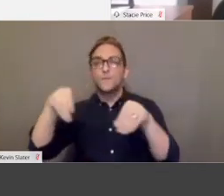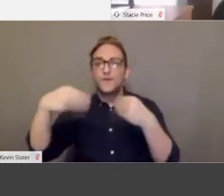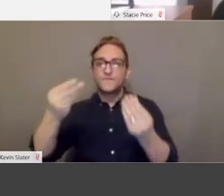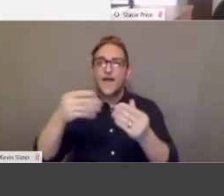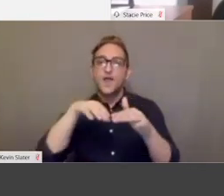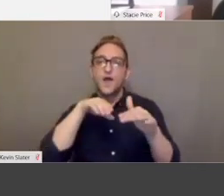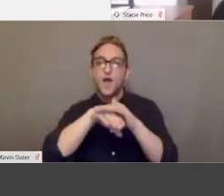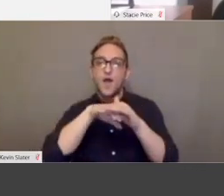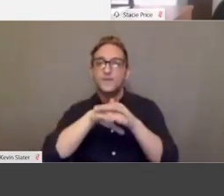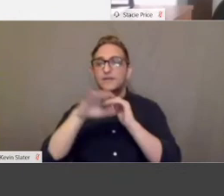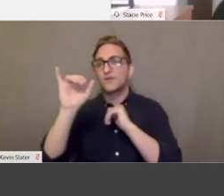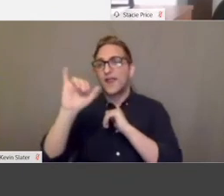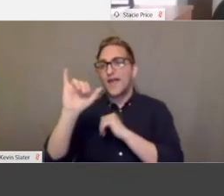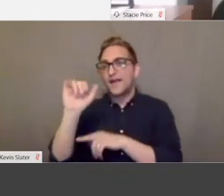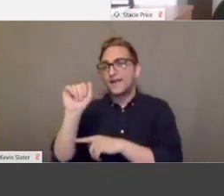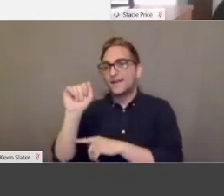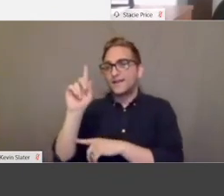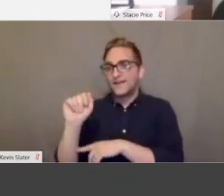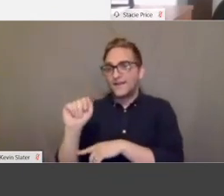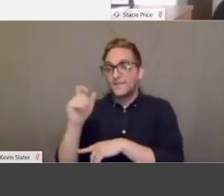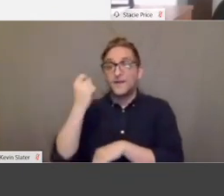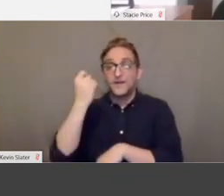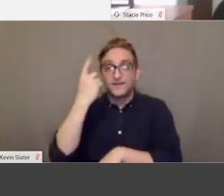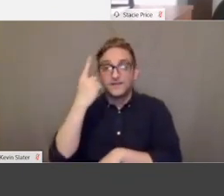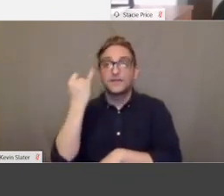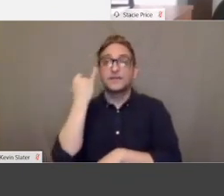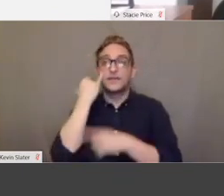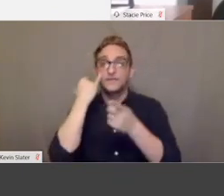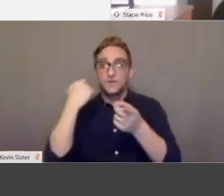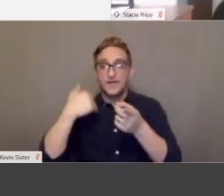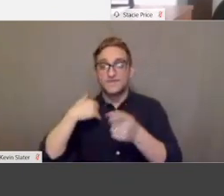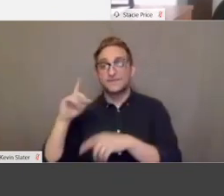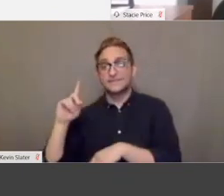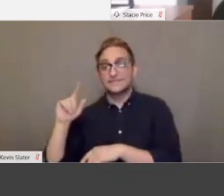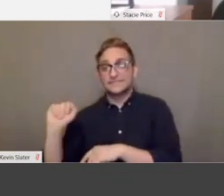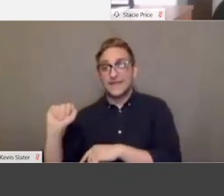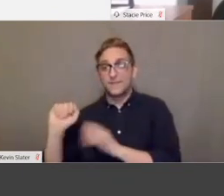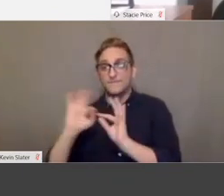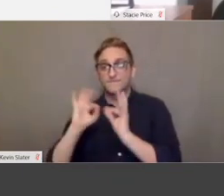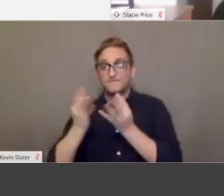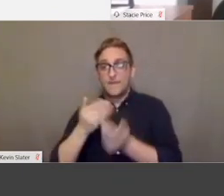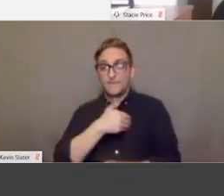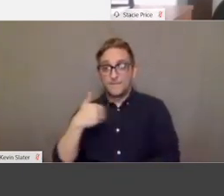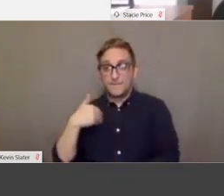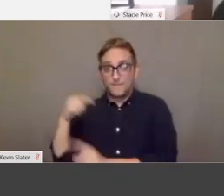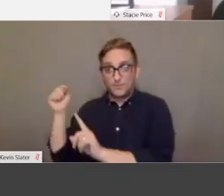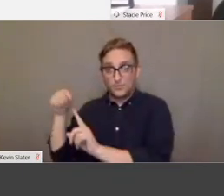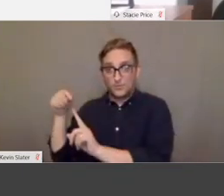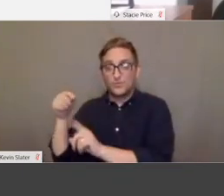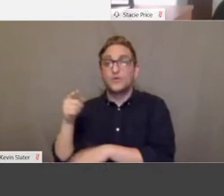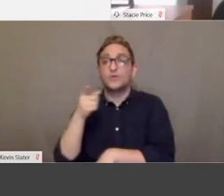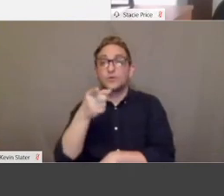Again, if you had a disabled family member and you needed to take time off from work